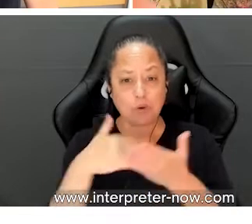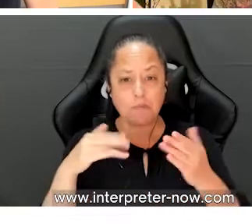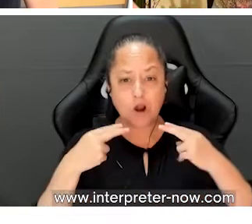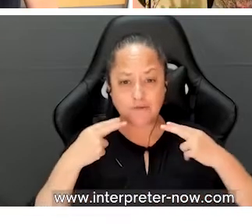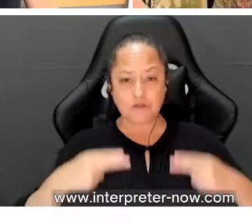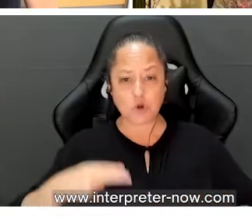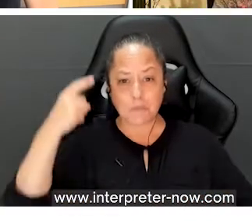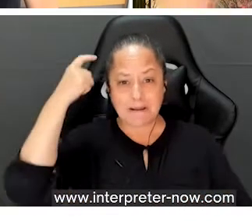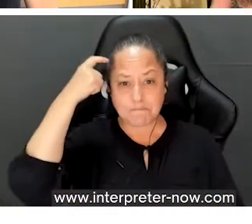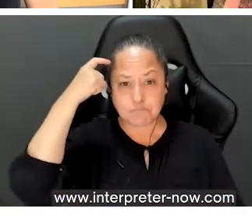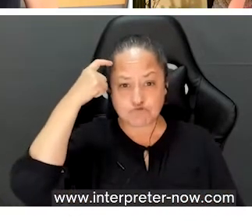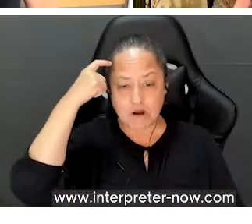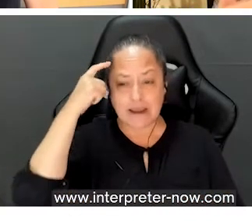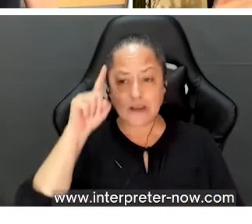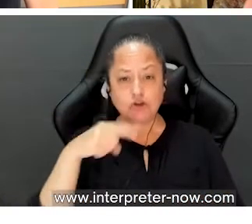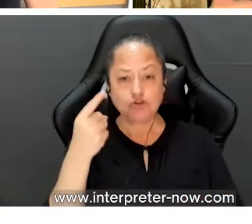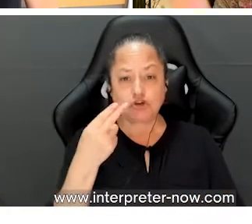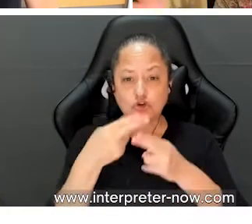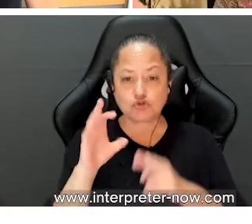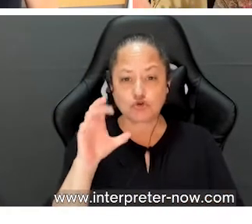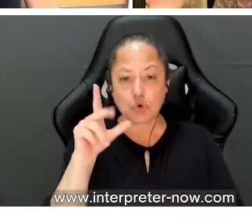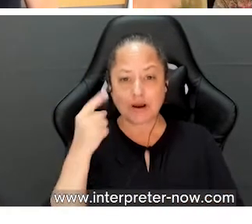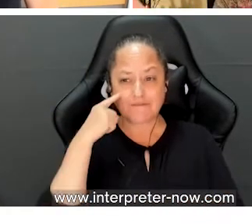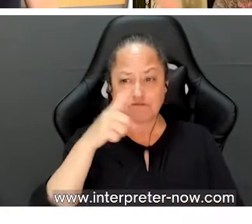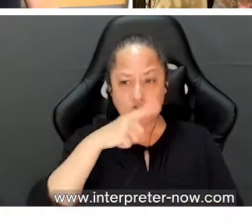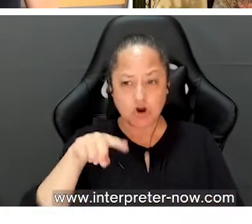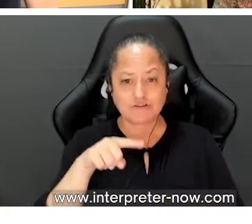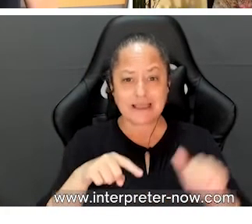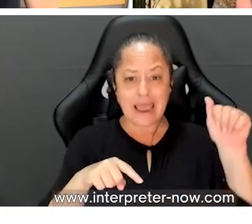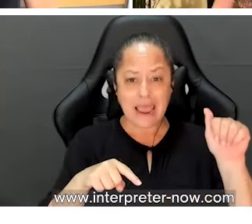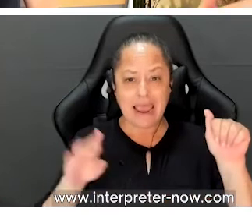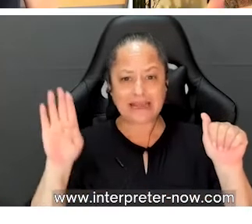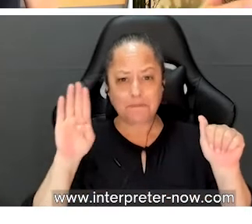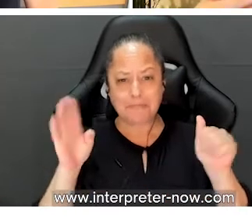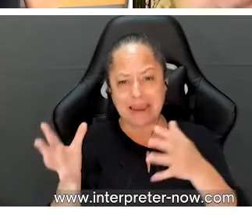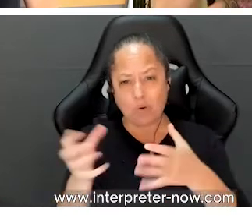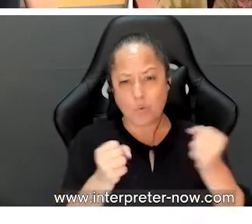It's just a shortcut for us to go from A to B very quickly instead of having to be super